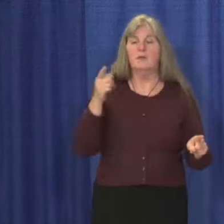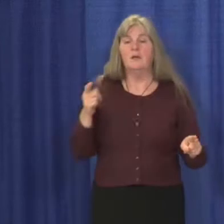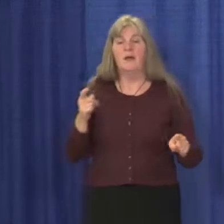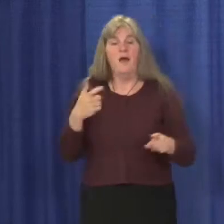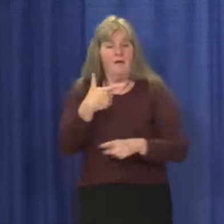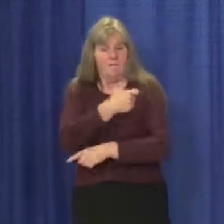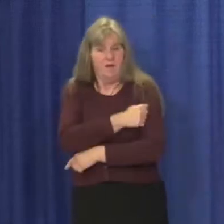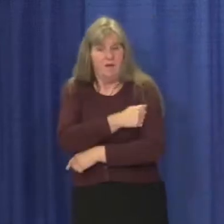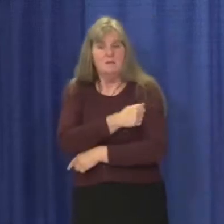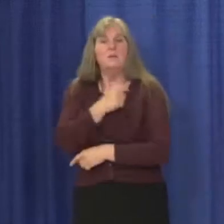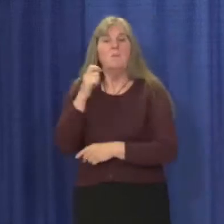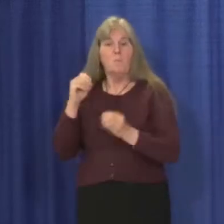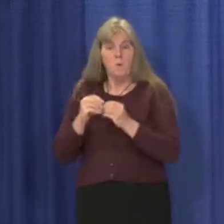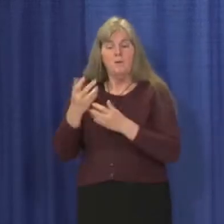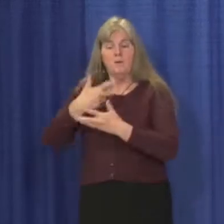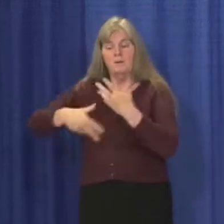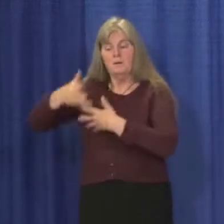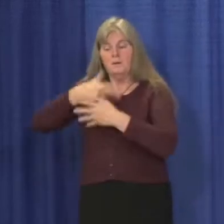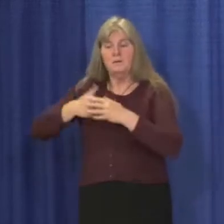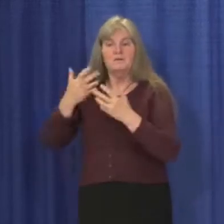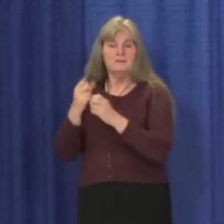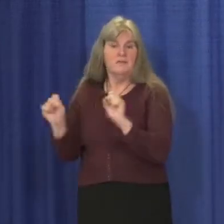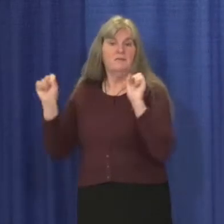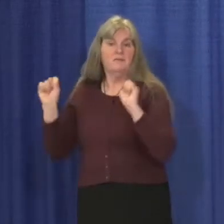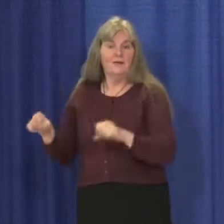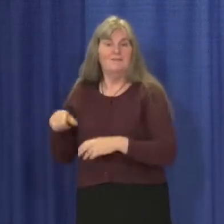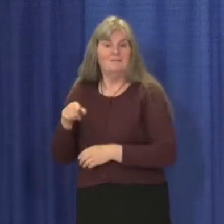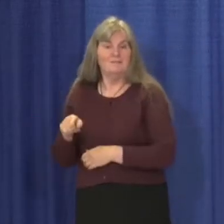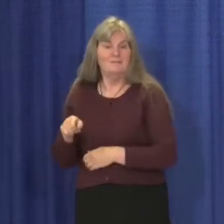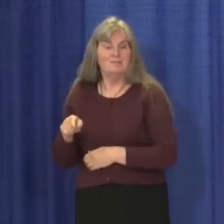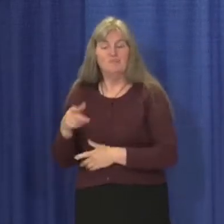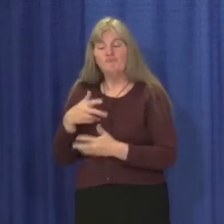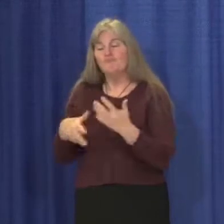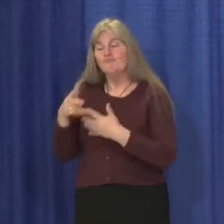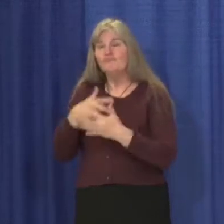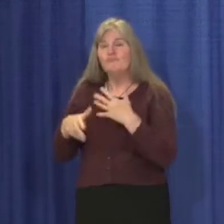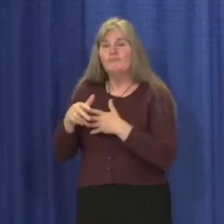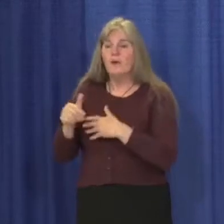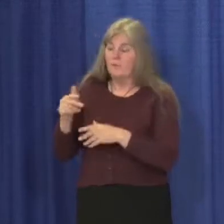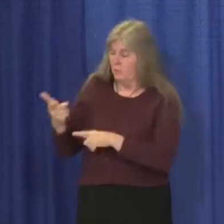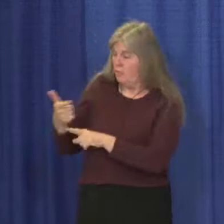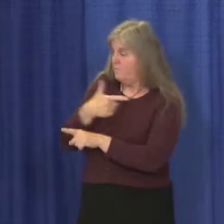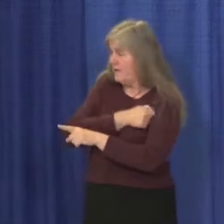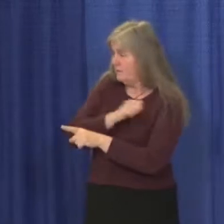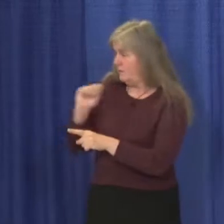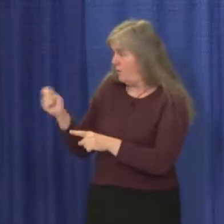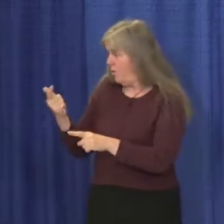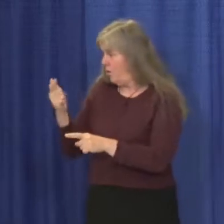safely than those who aren't. If you are vaccinated mixing with other vaccinated people the